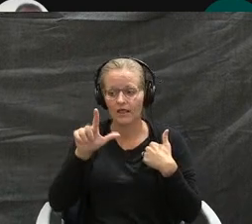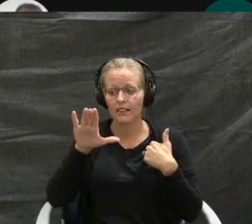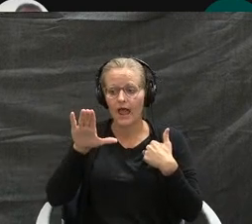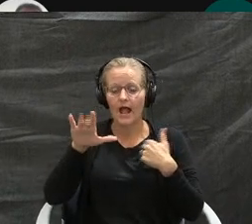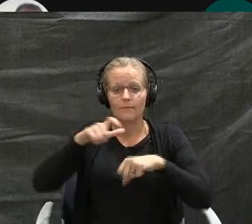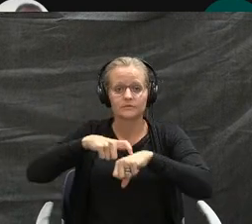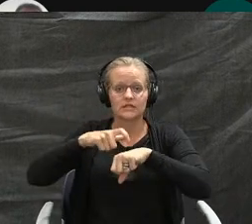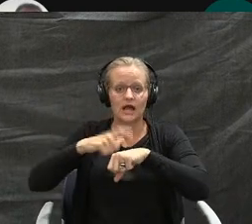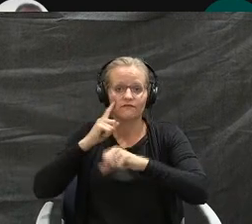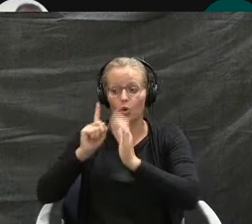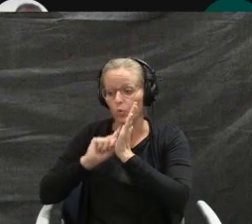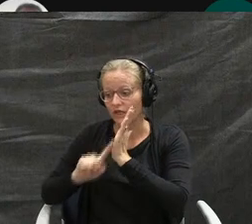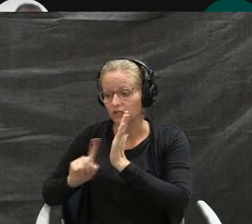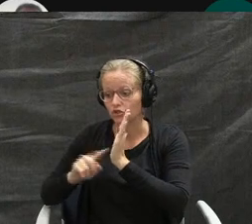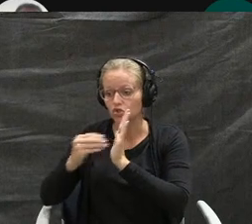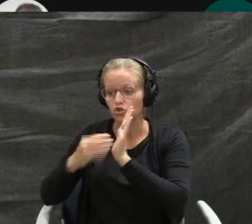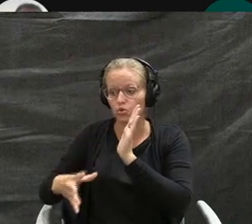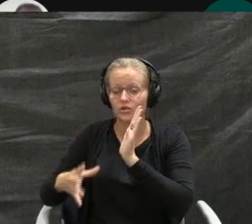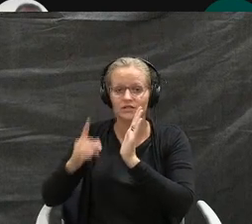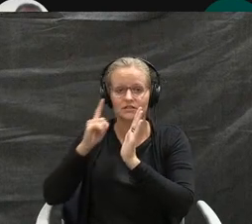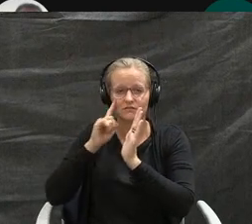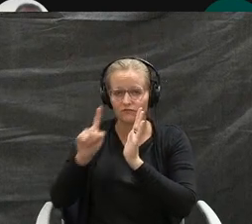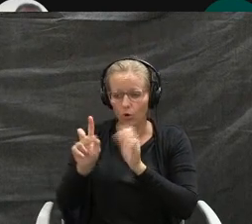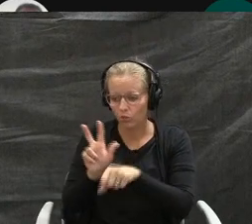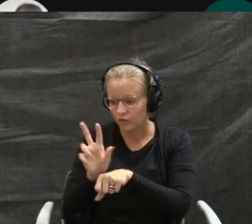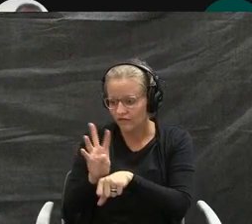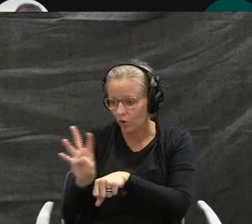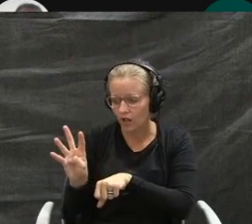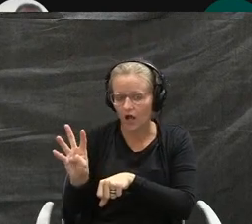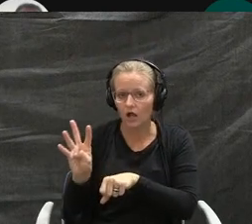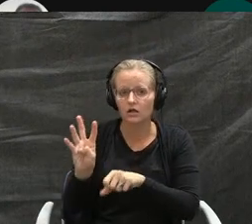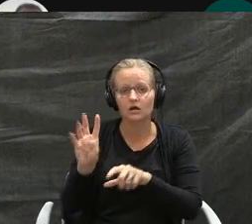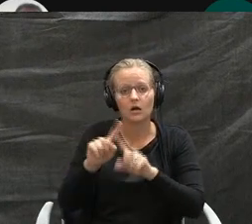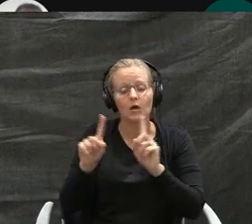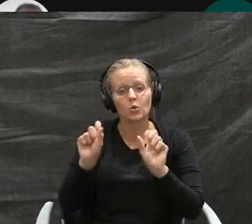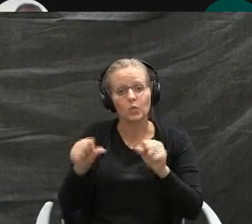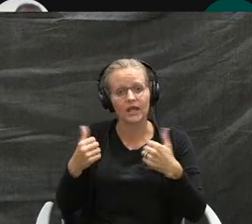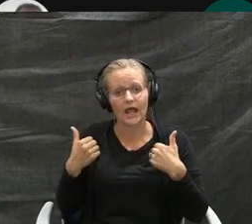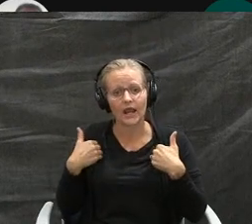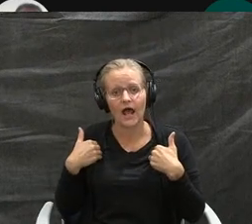research students in the early evening, or just us really being creative. How we have that